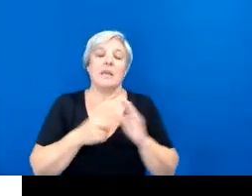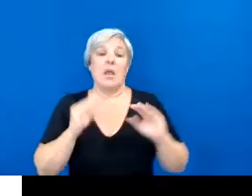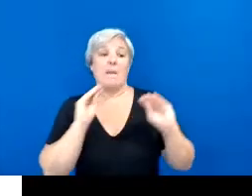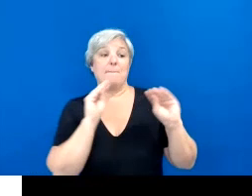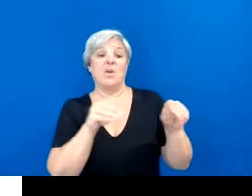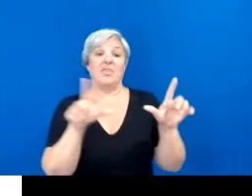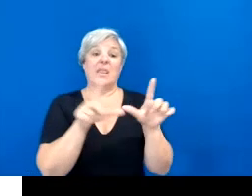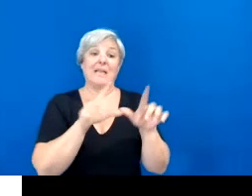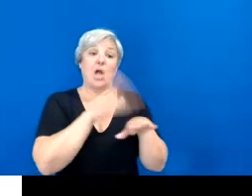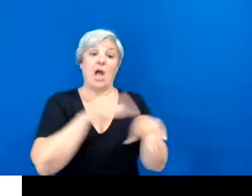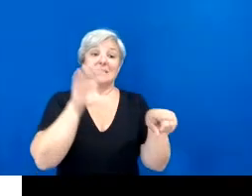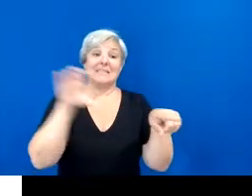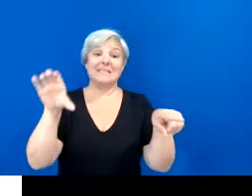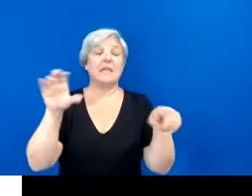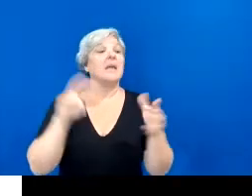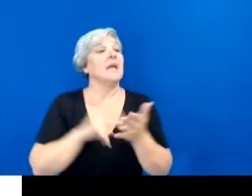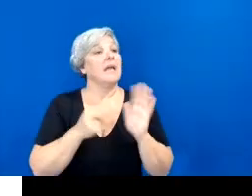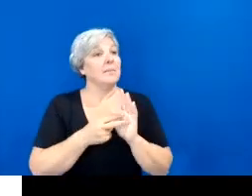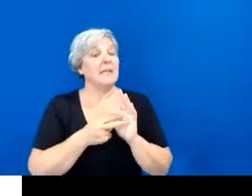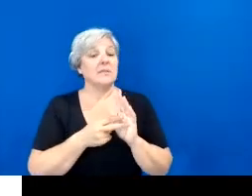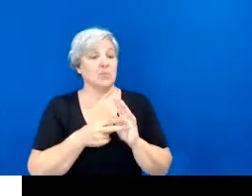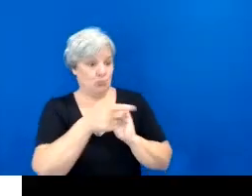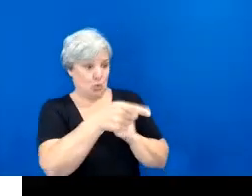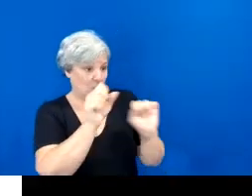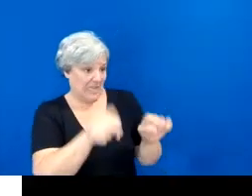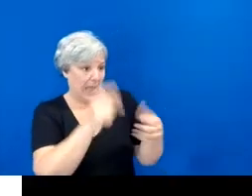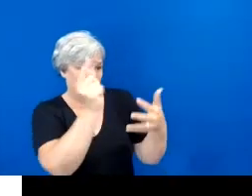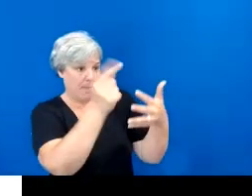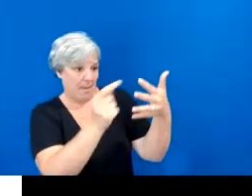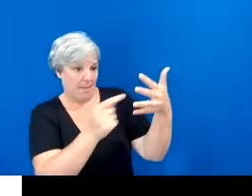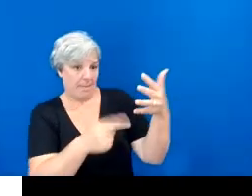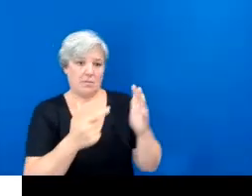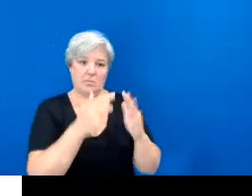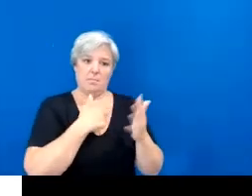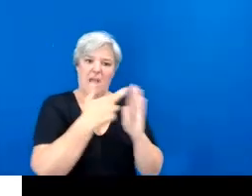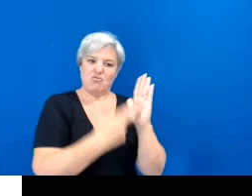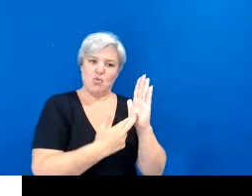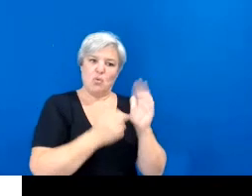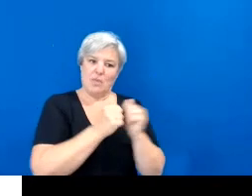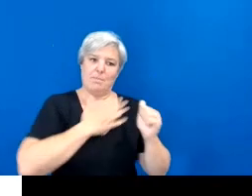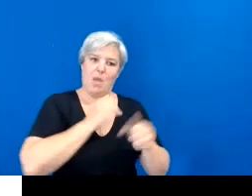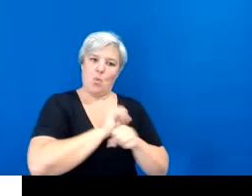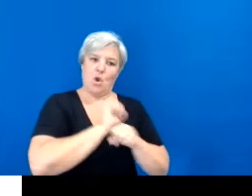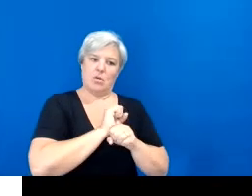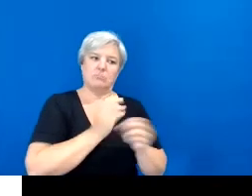there is what you can do with this thing that they have created.